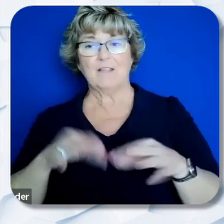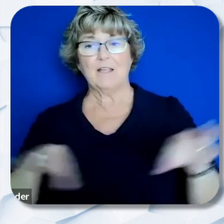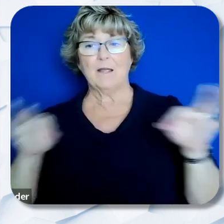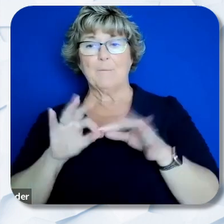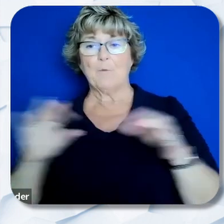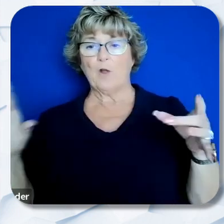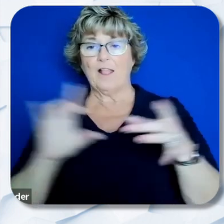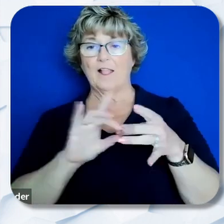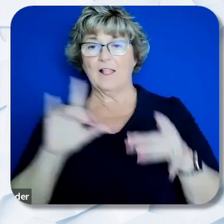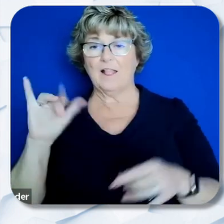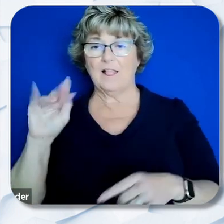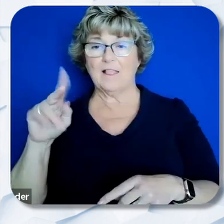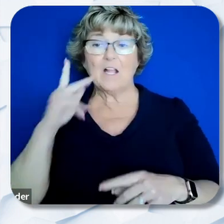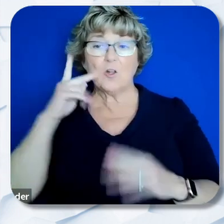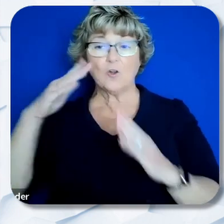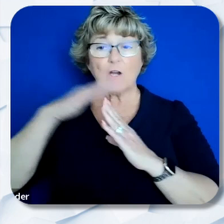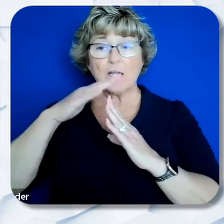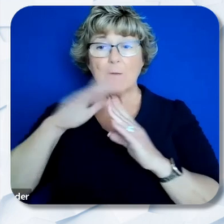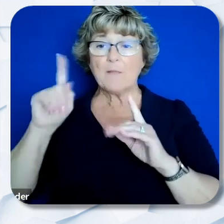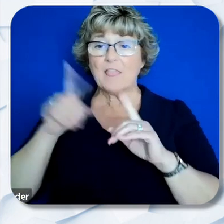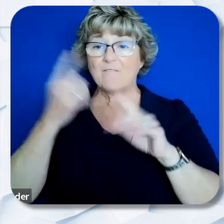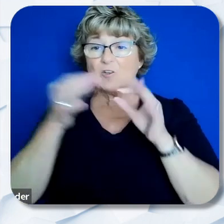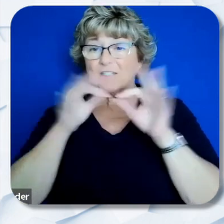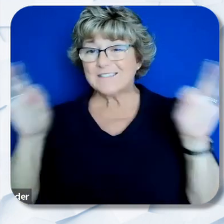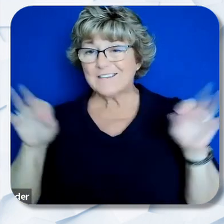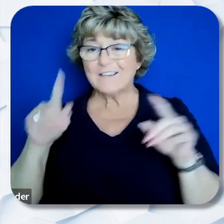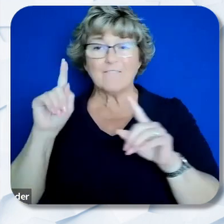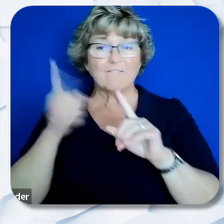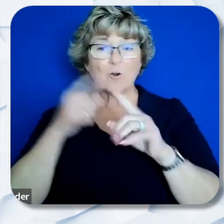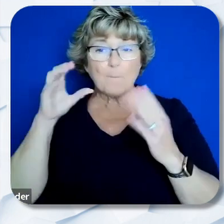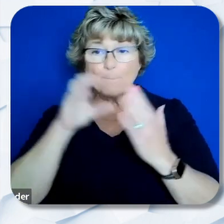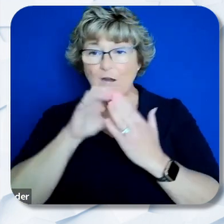So please look near the top. Maybe in the first sentence, first paragraph you will have